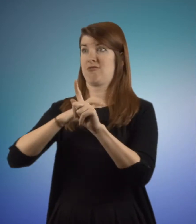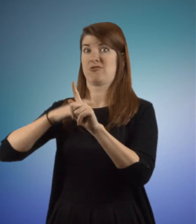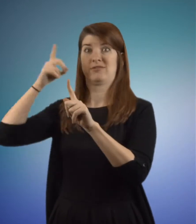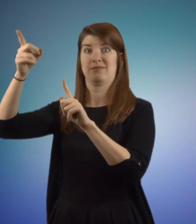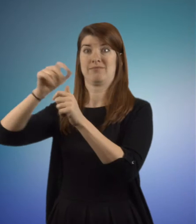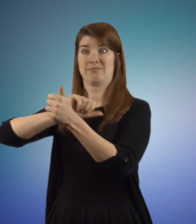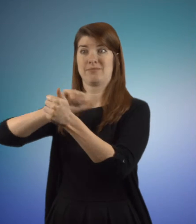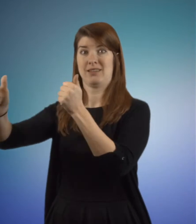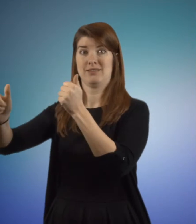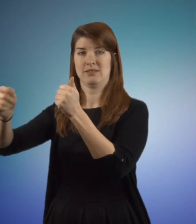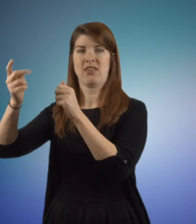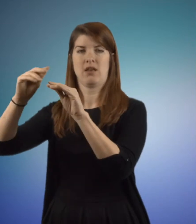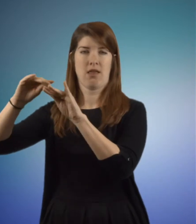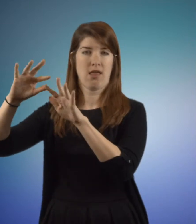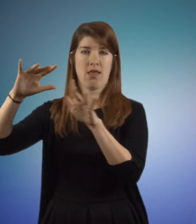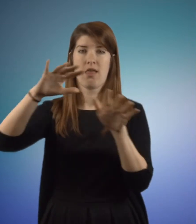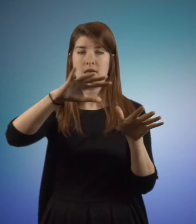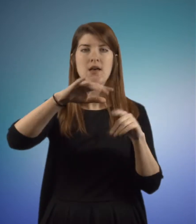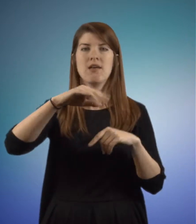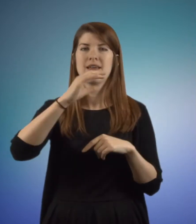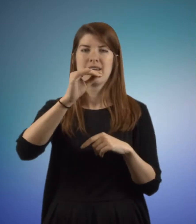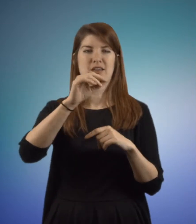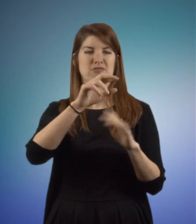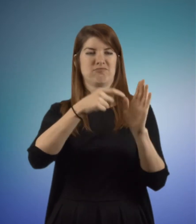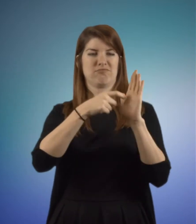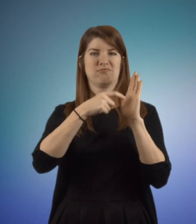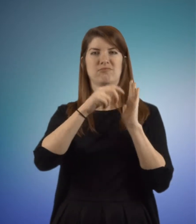And then regulations are developed by the appropriate agency.